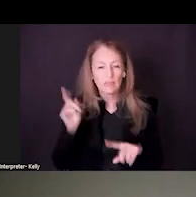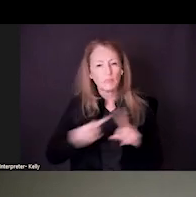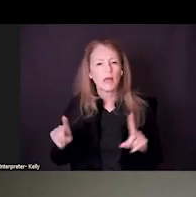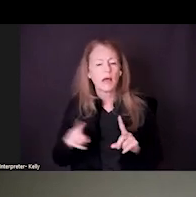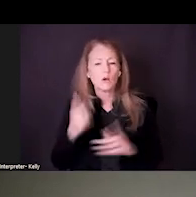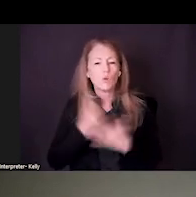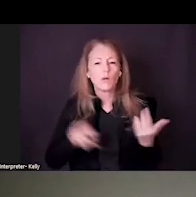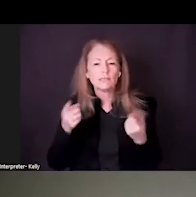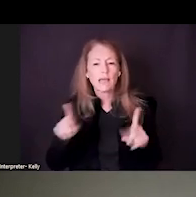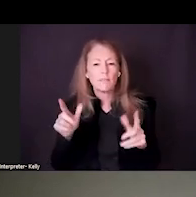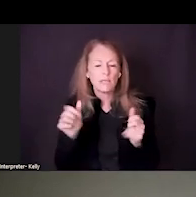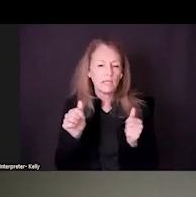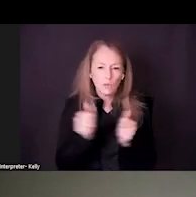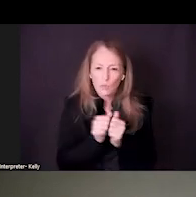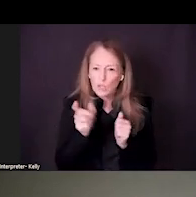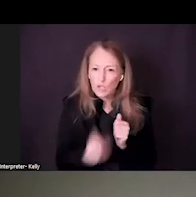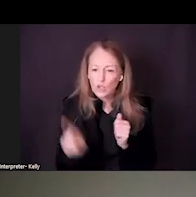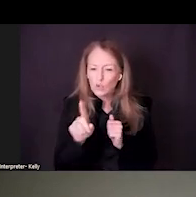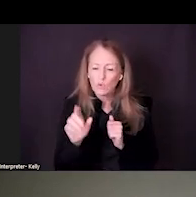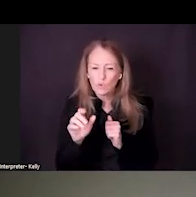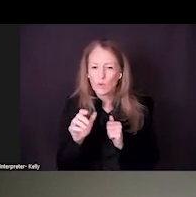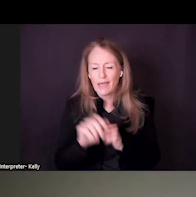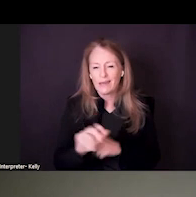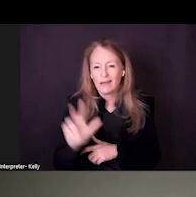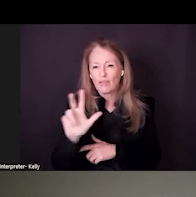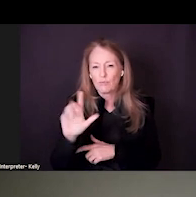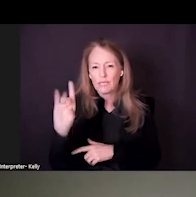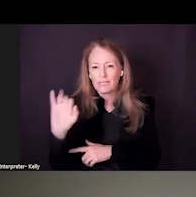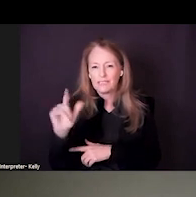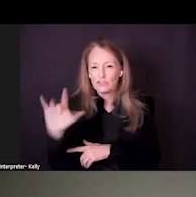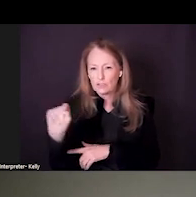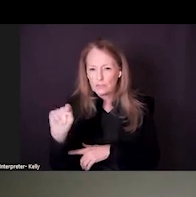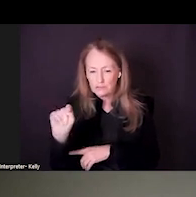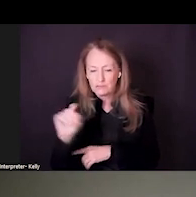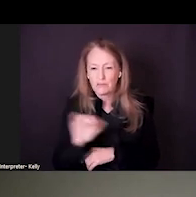DIGIT LIKE THE UK, THE UNITED STATES AND CANADA HAVE?